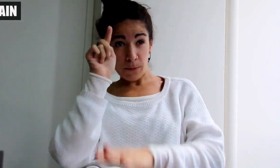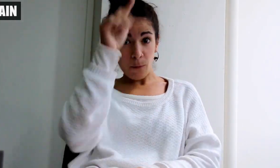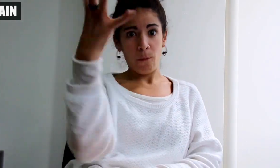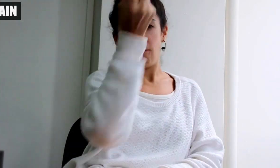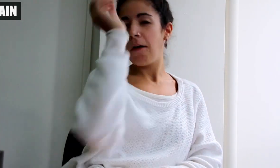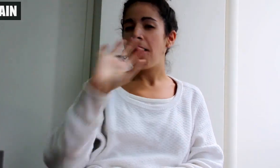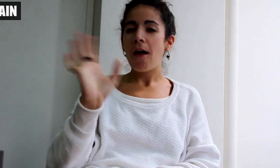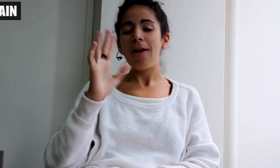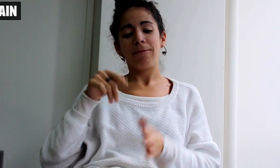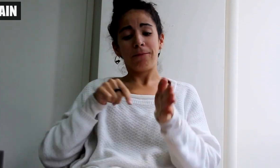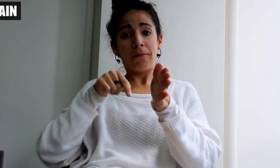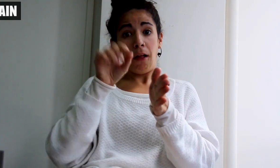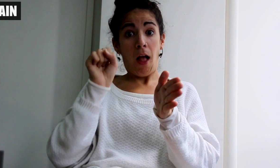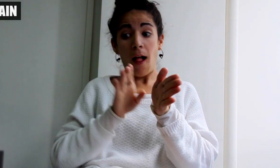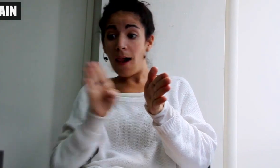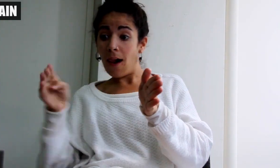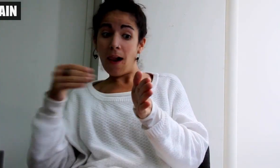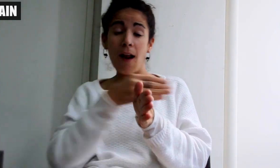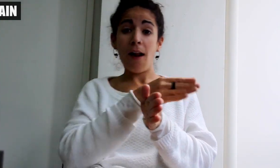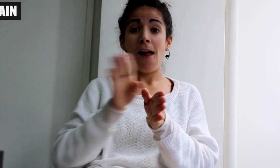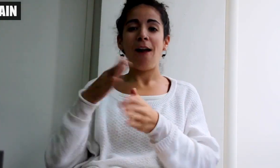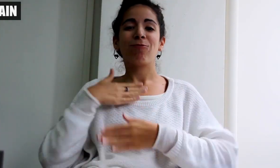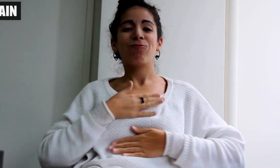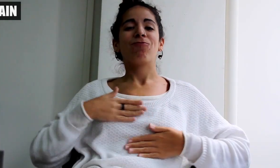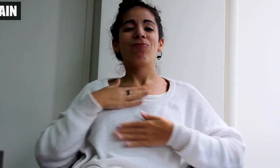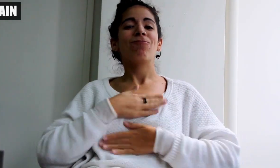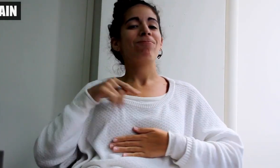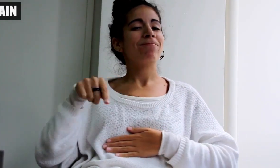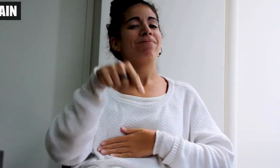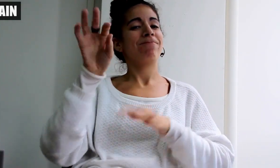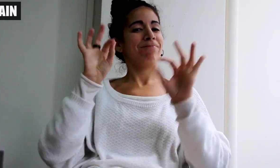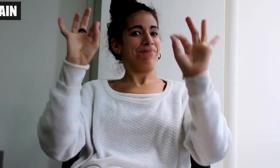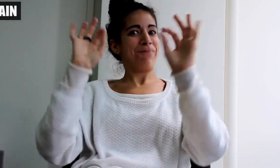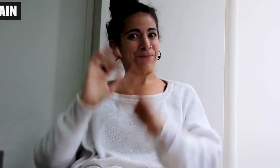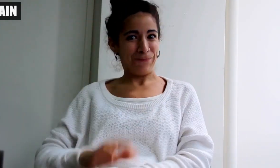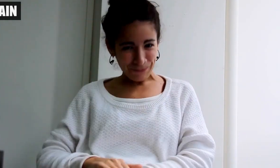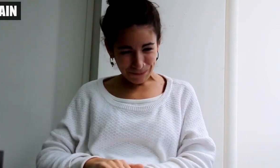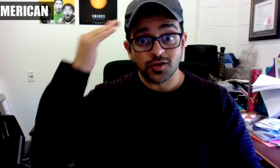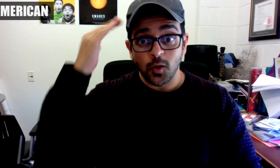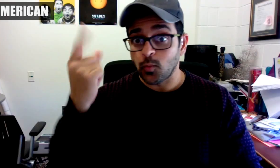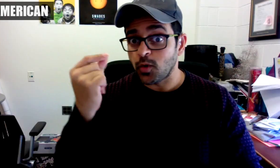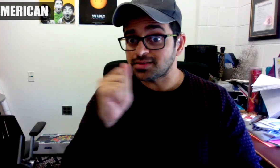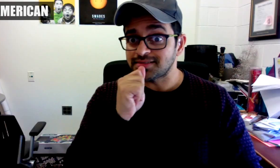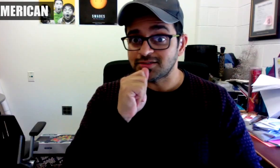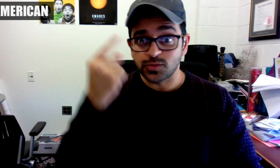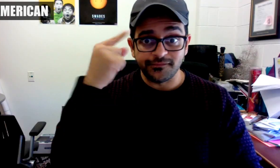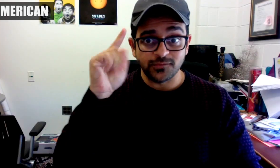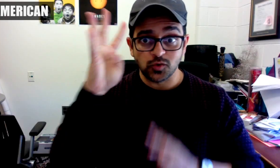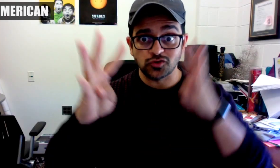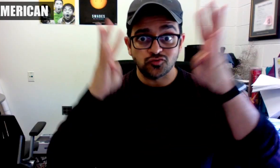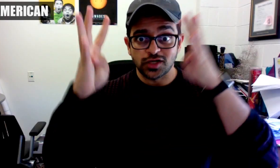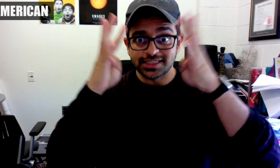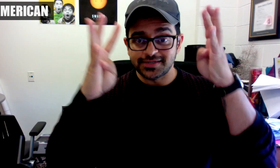Enjoy the path that your travels take you. Want to know the secret for creativity?